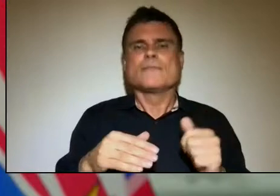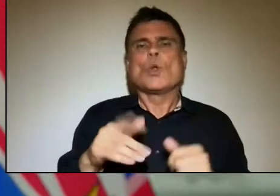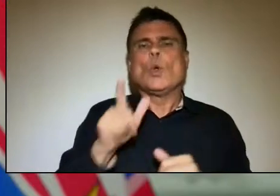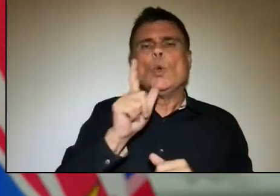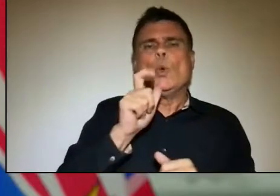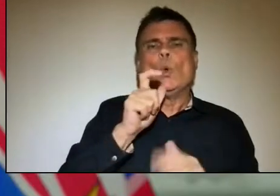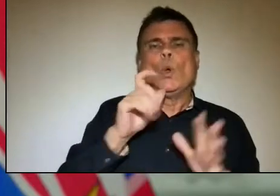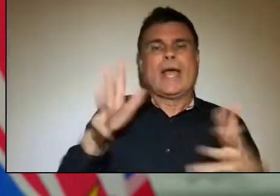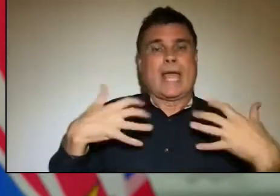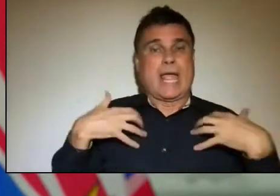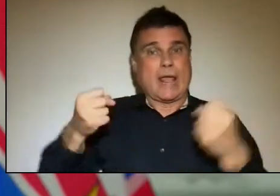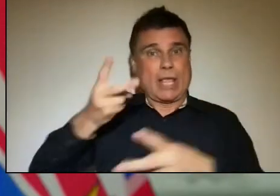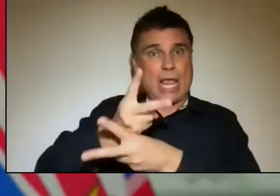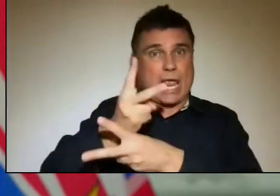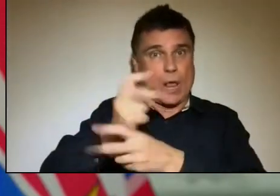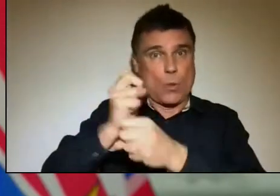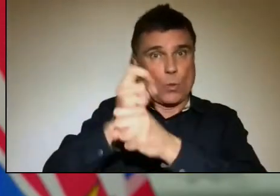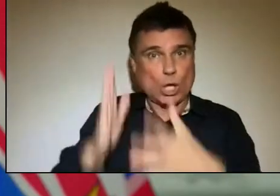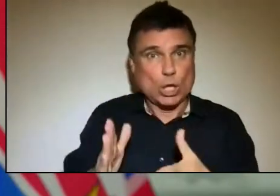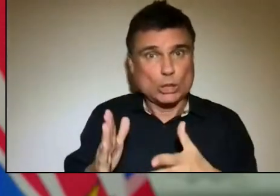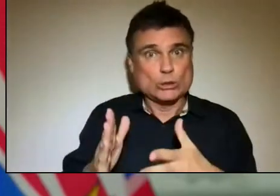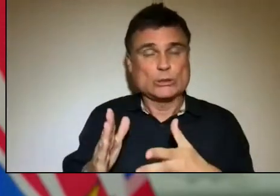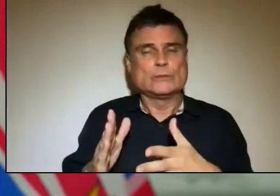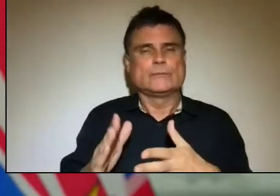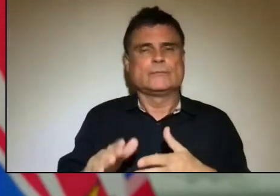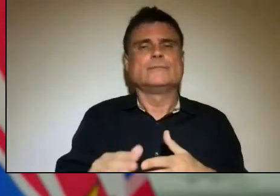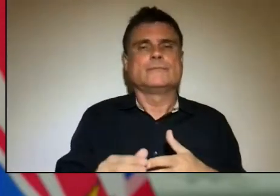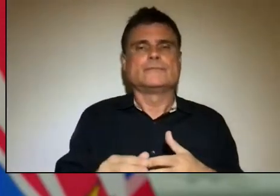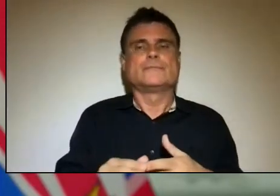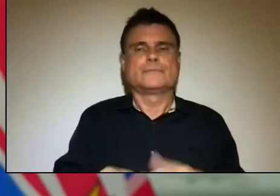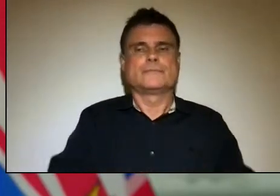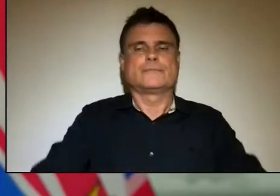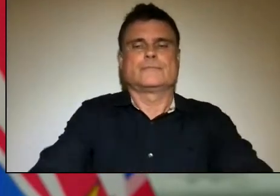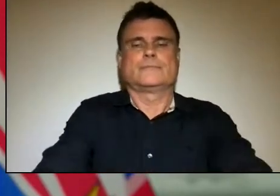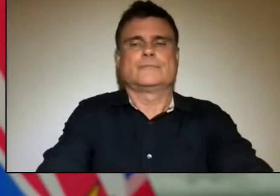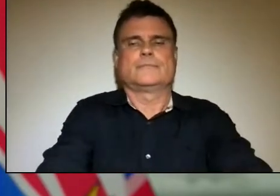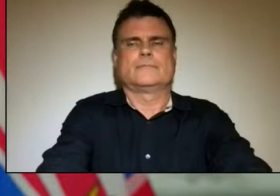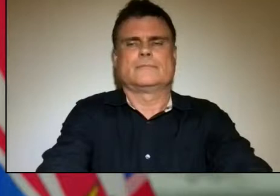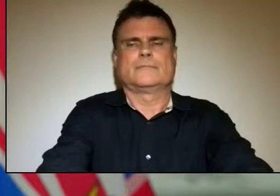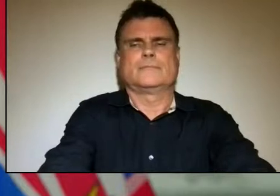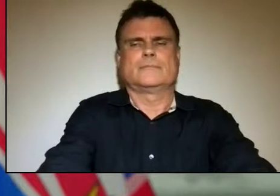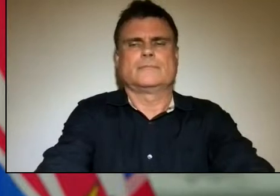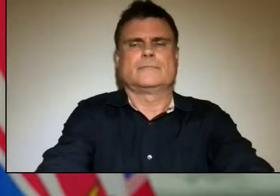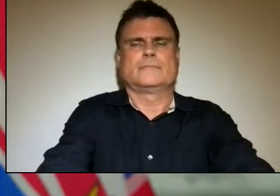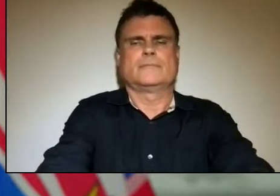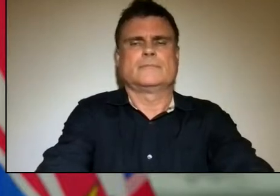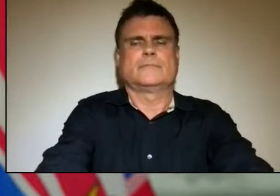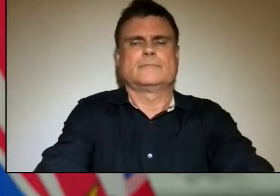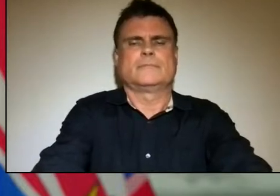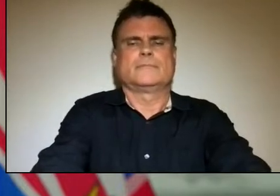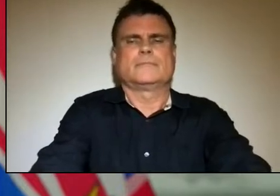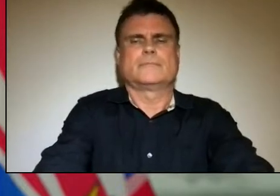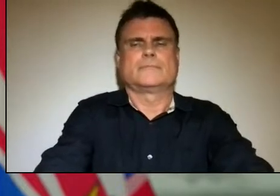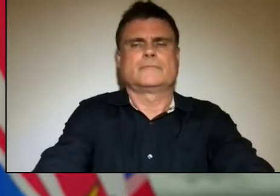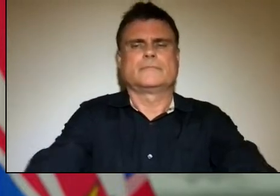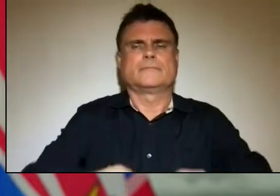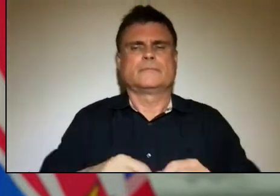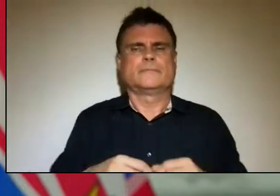people who need to know whether they have COVID to be able to